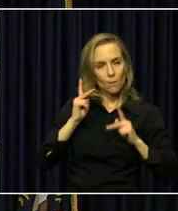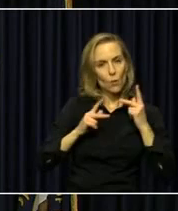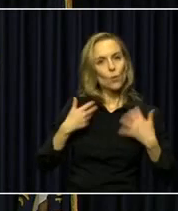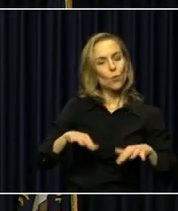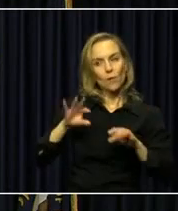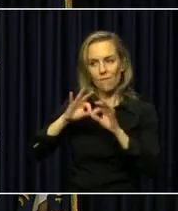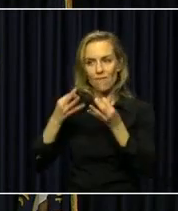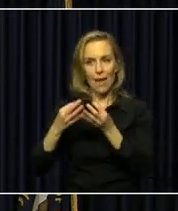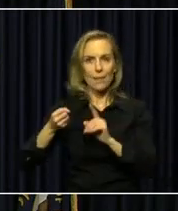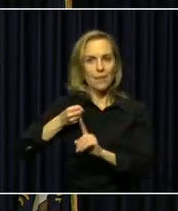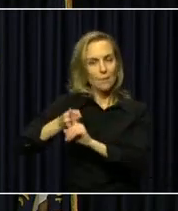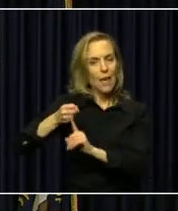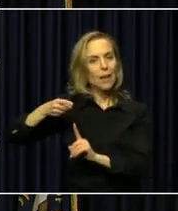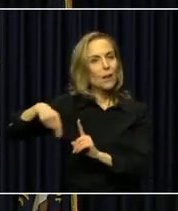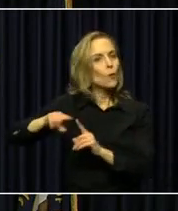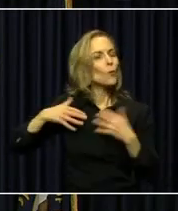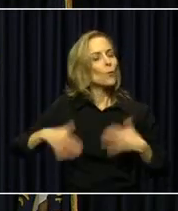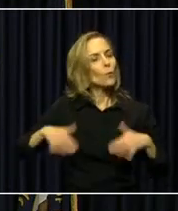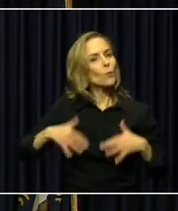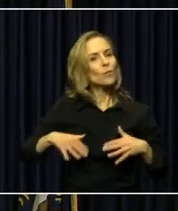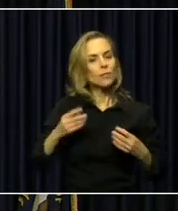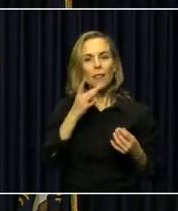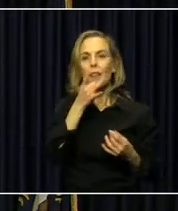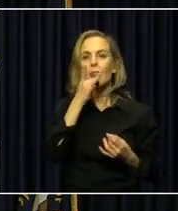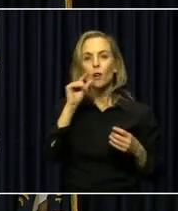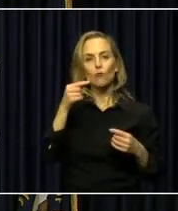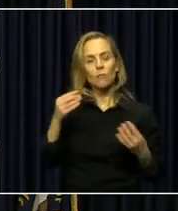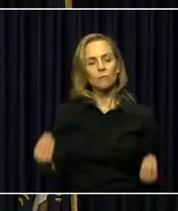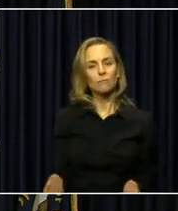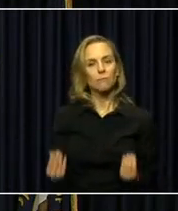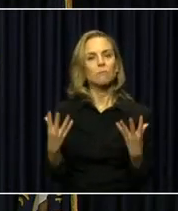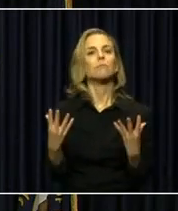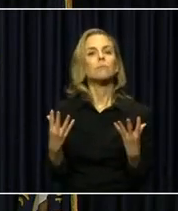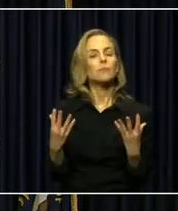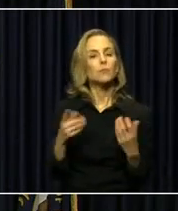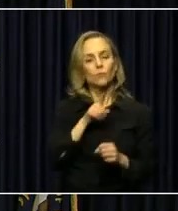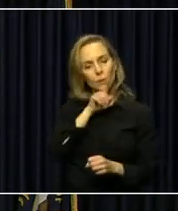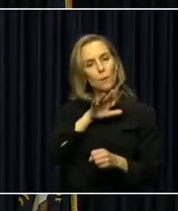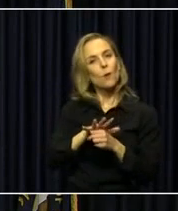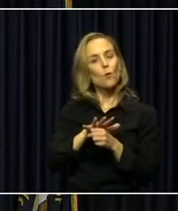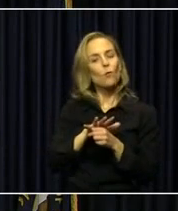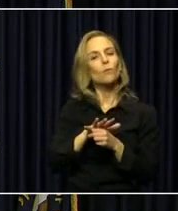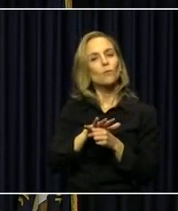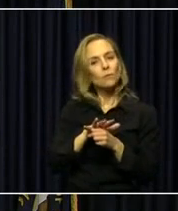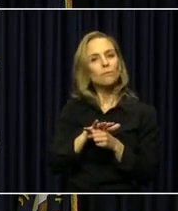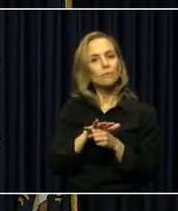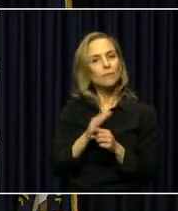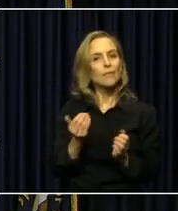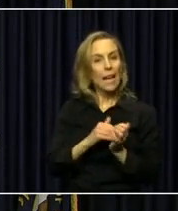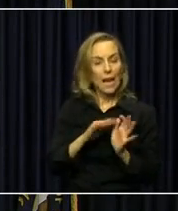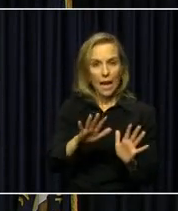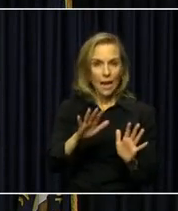VERSE 17, THE PEOPLE TO LISTEN